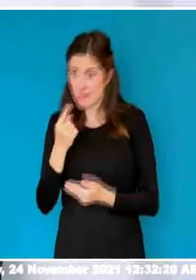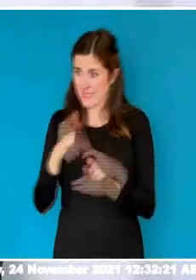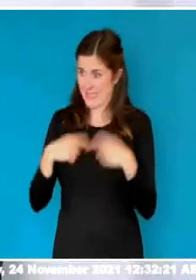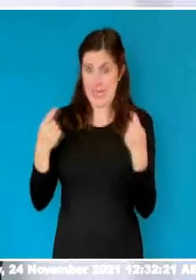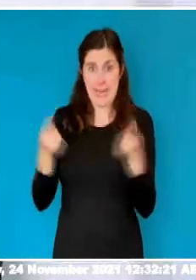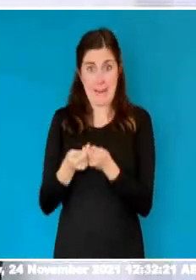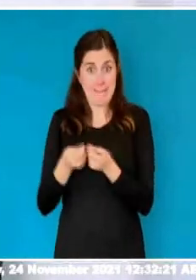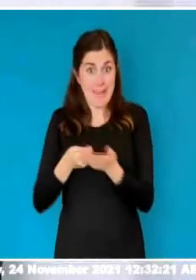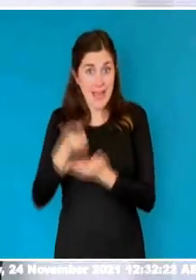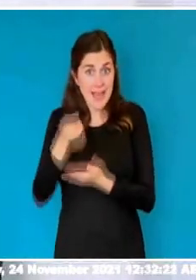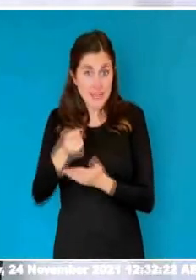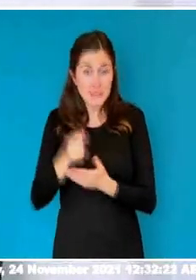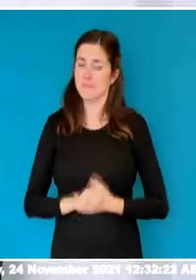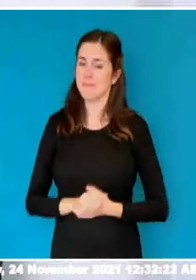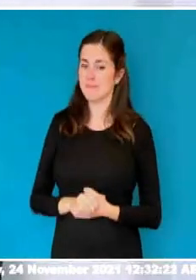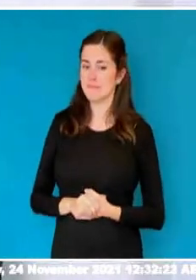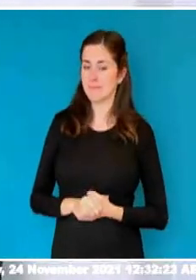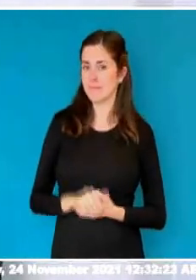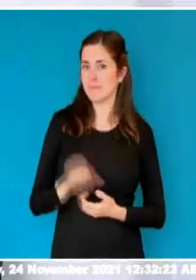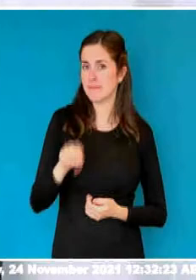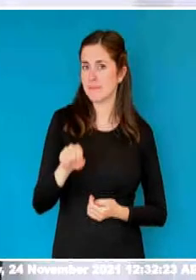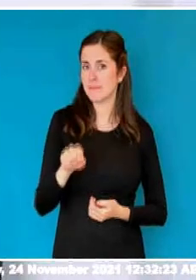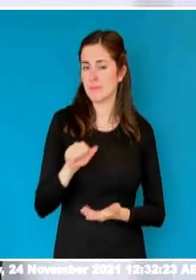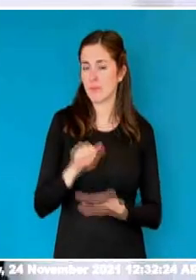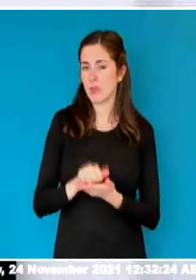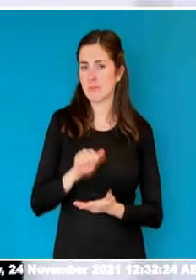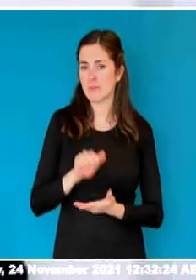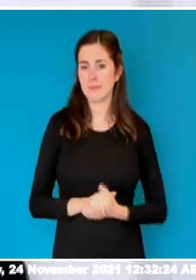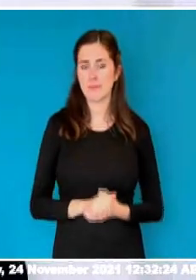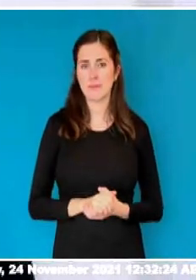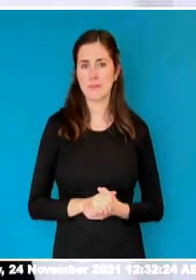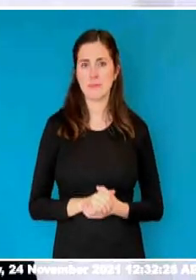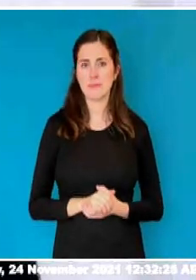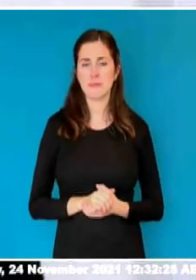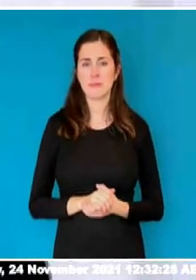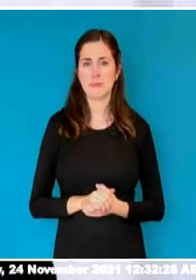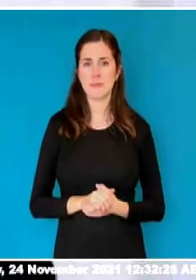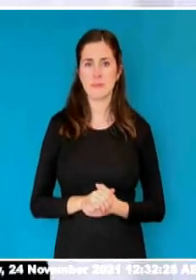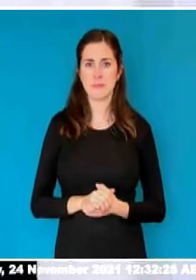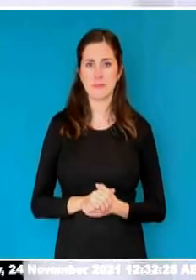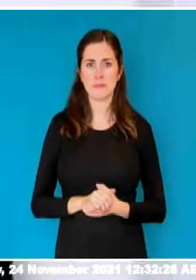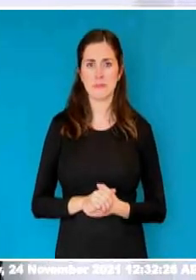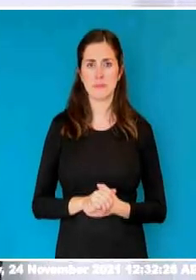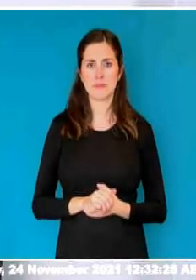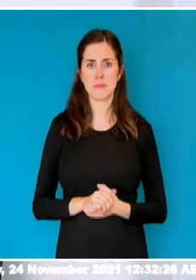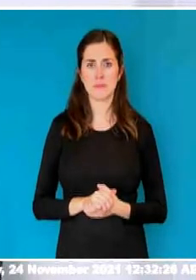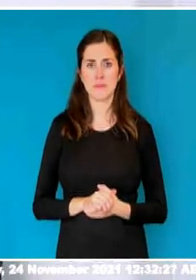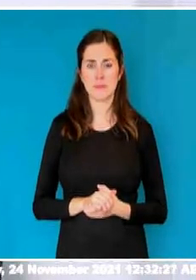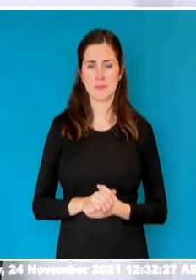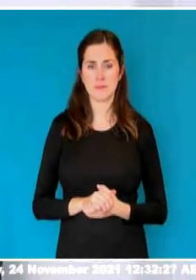That's correct. MS DOWSETT: As I understand it, the move to that central